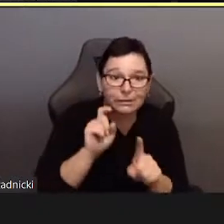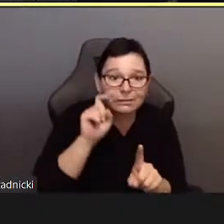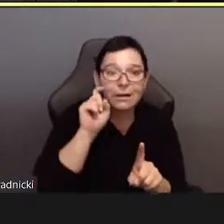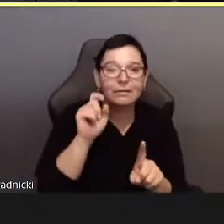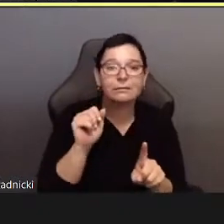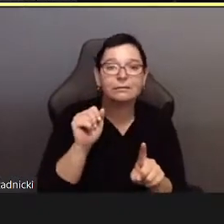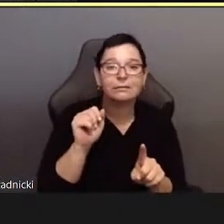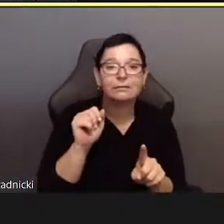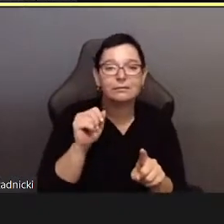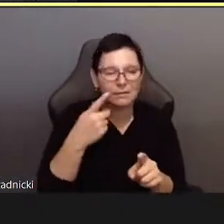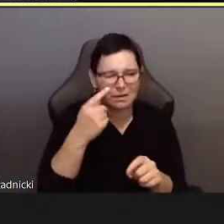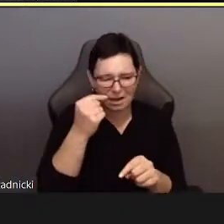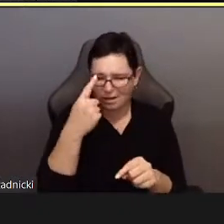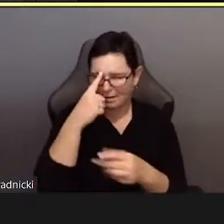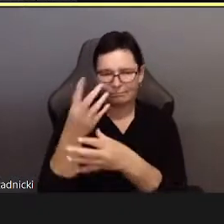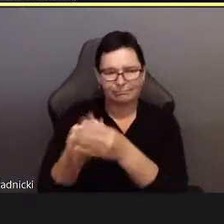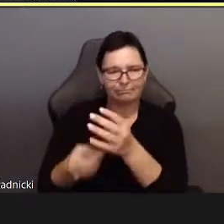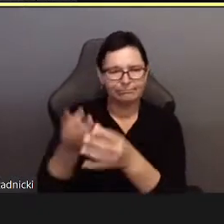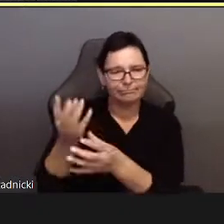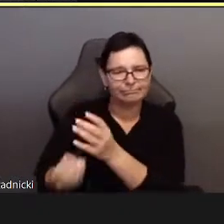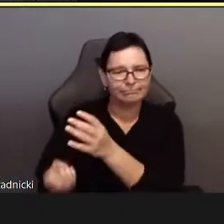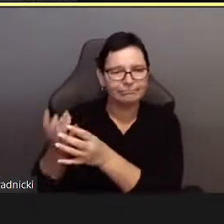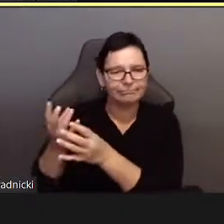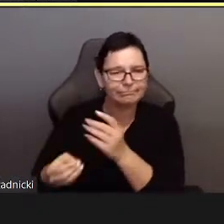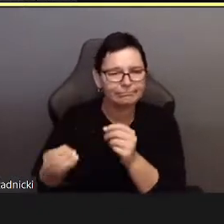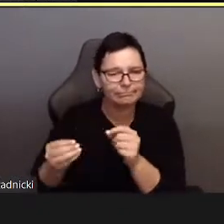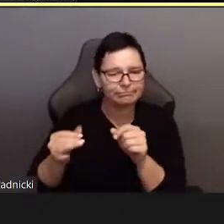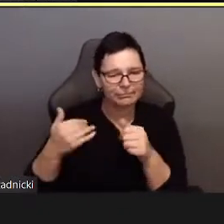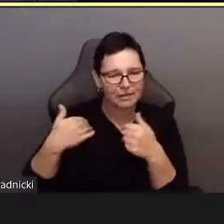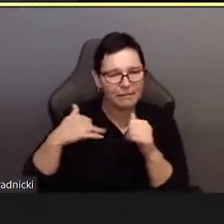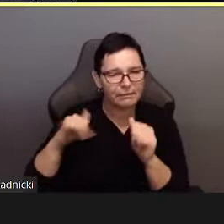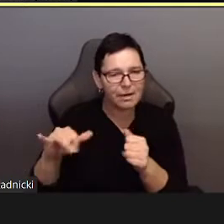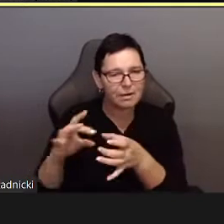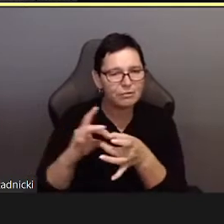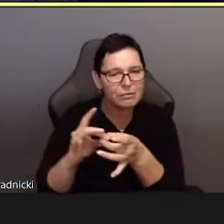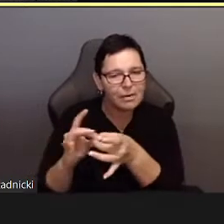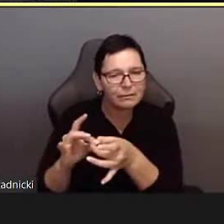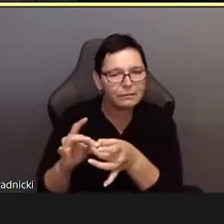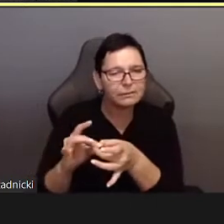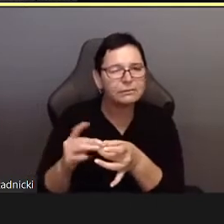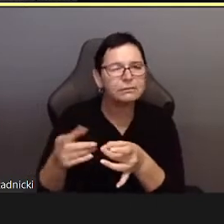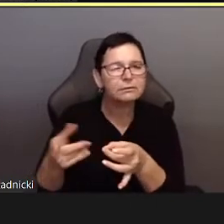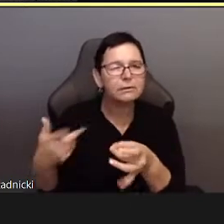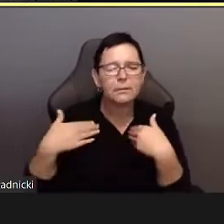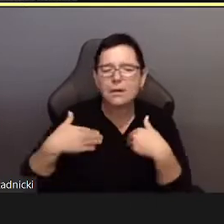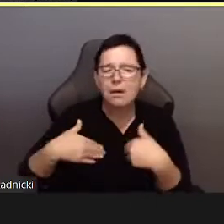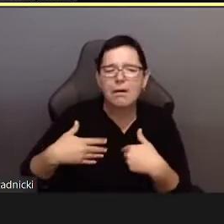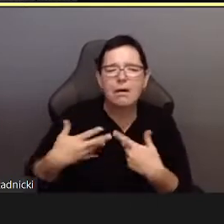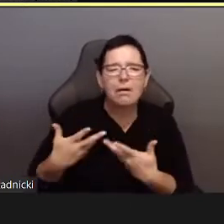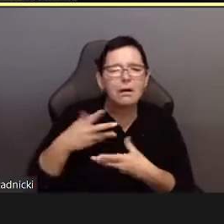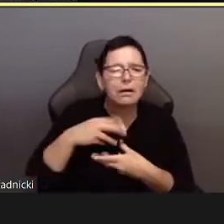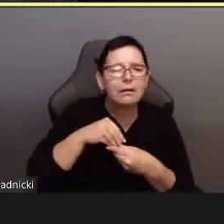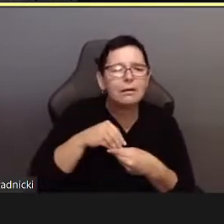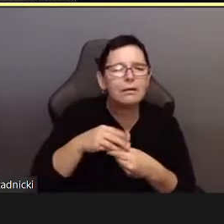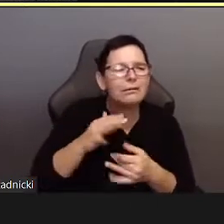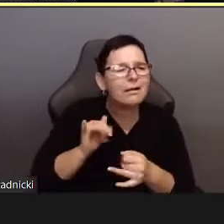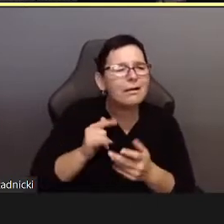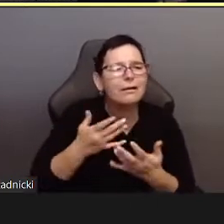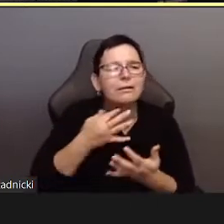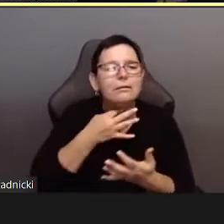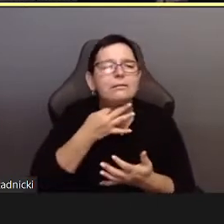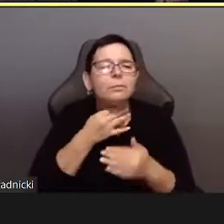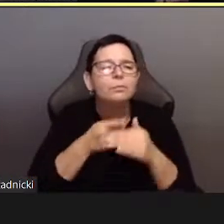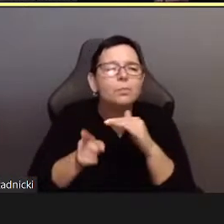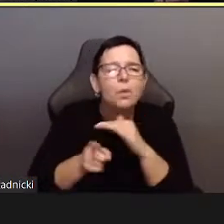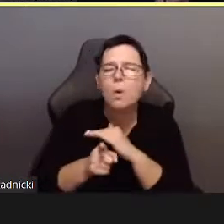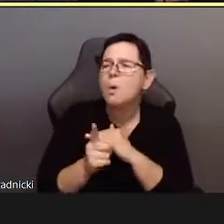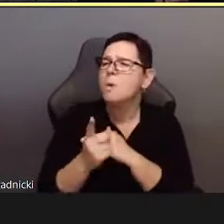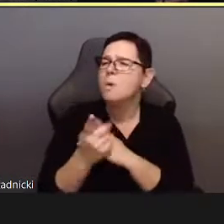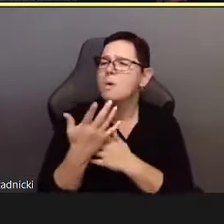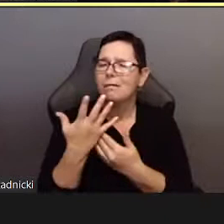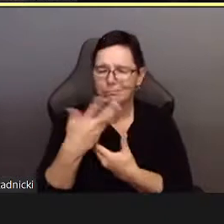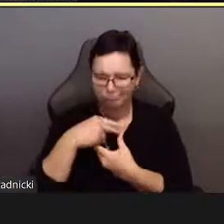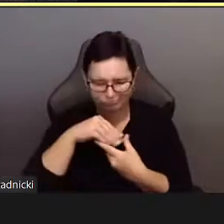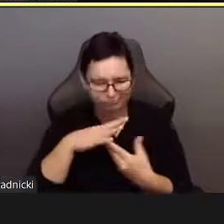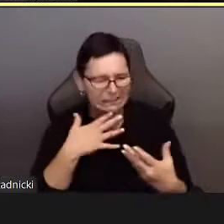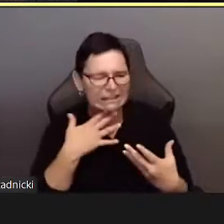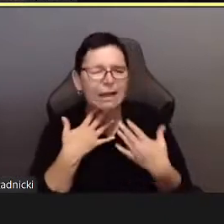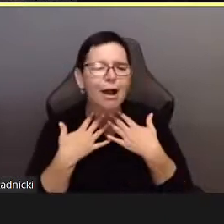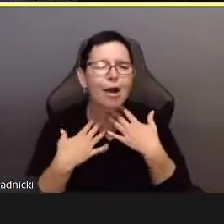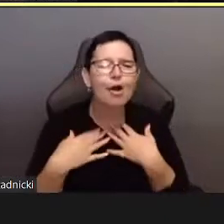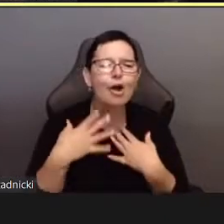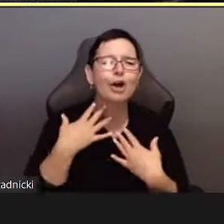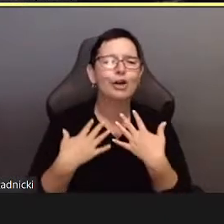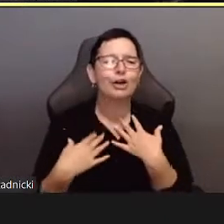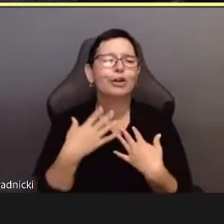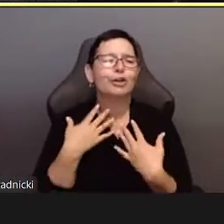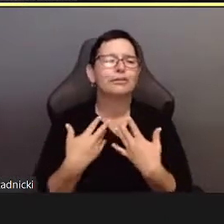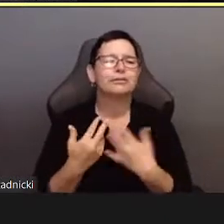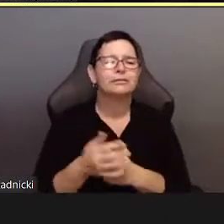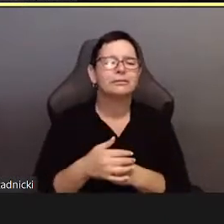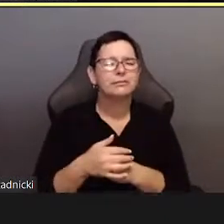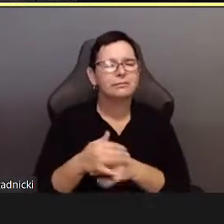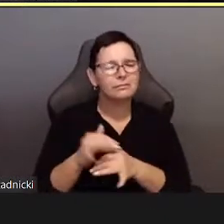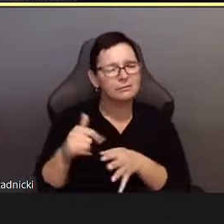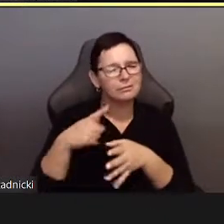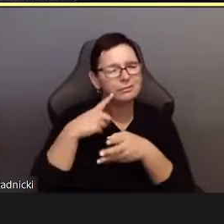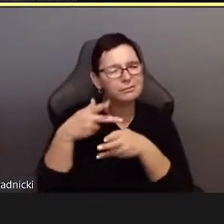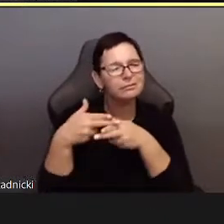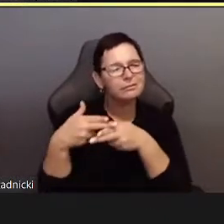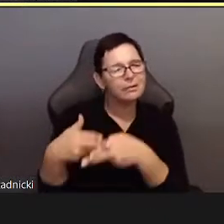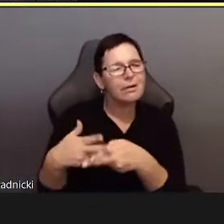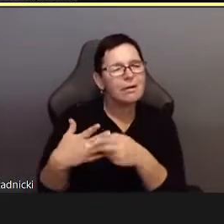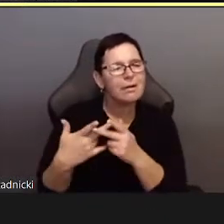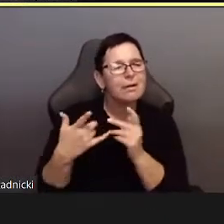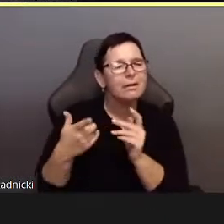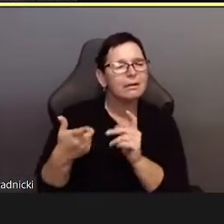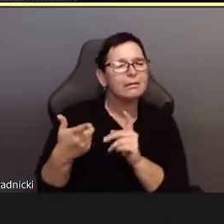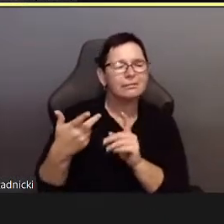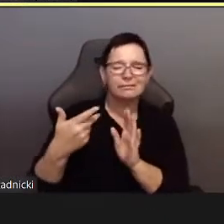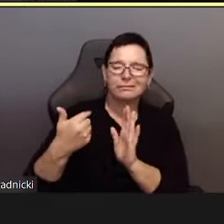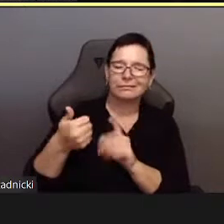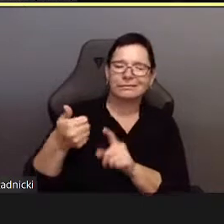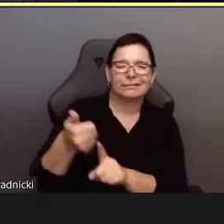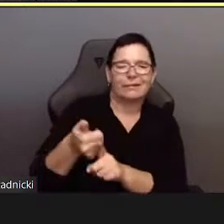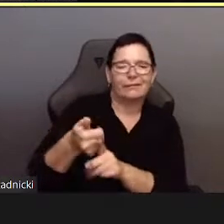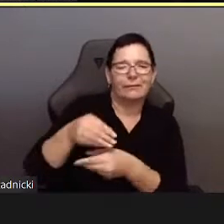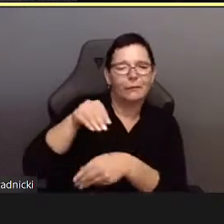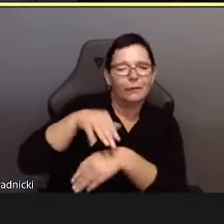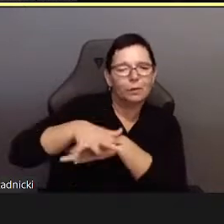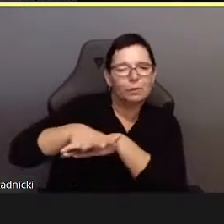Bersani sees the repeated pursuit of the self undoing as a form of antisocial ascesis, as a desire to have done with the self and with it all relational.